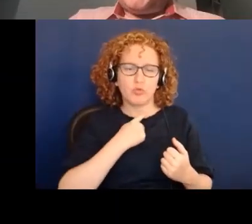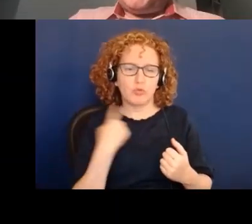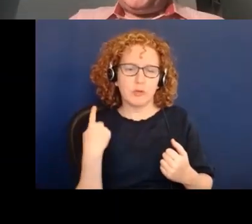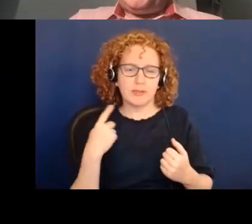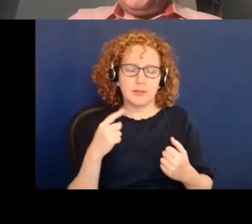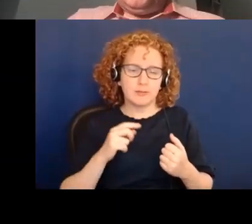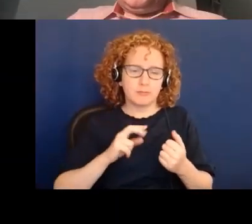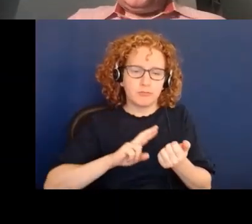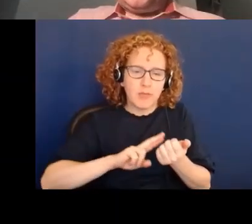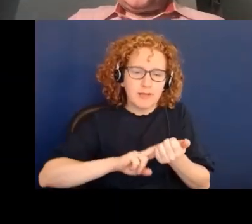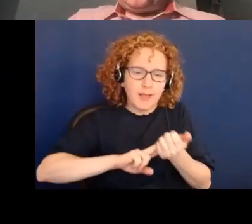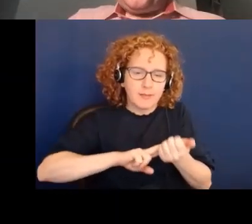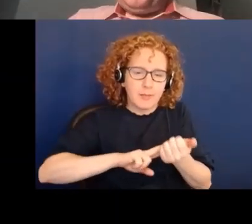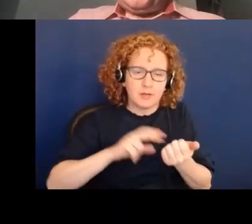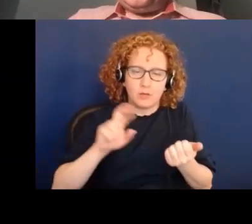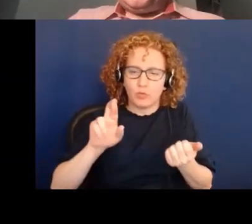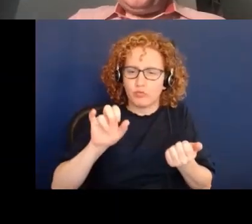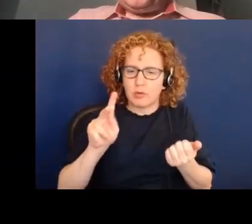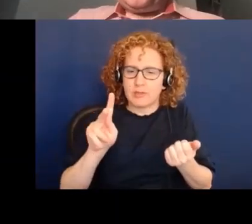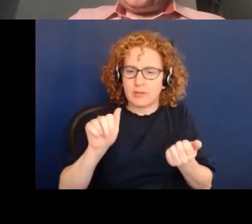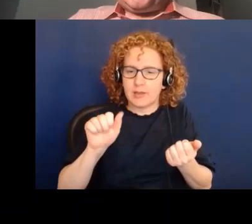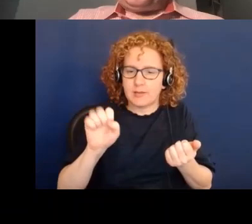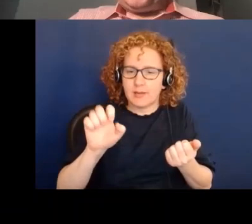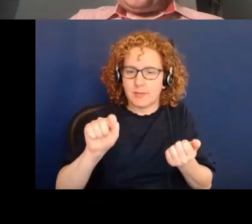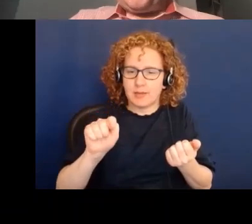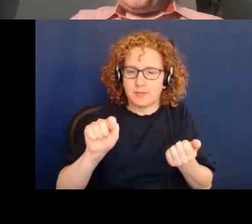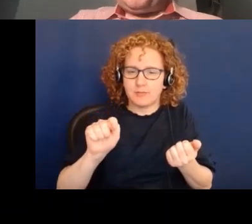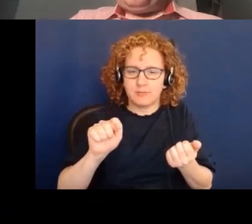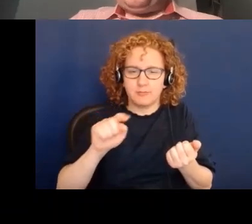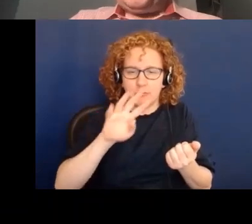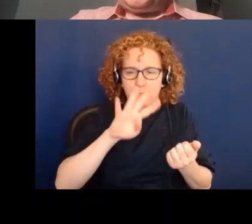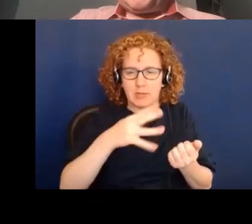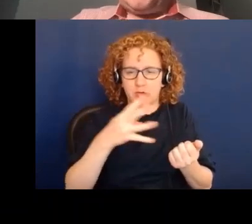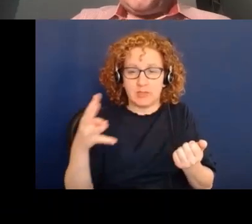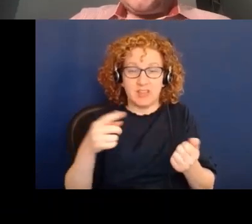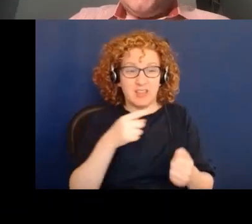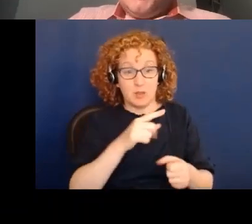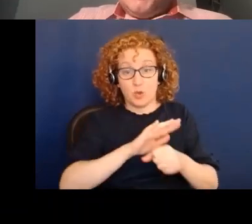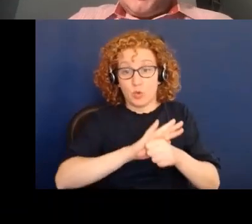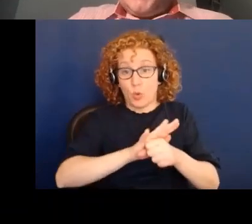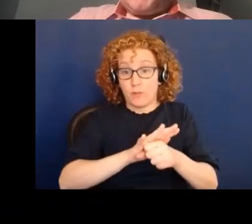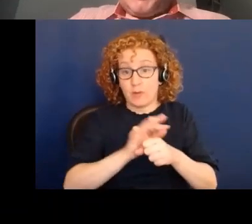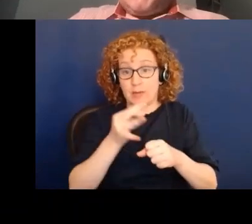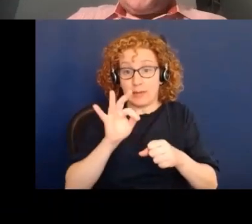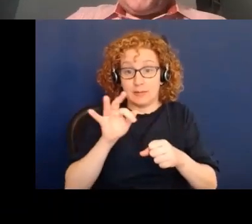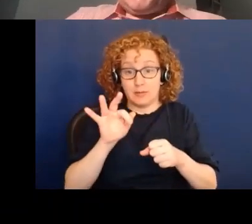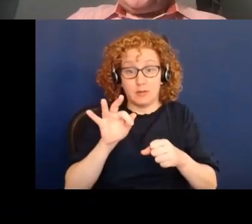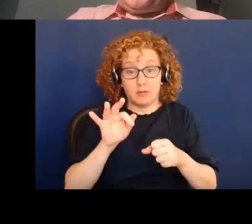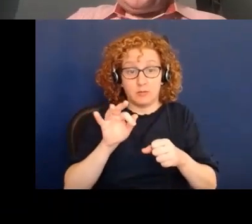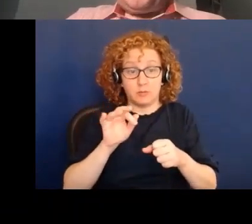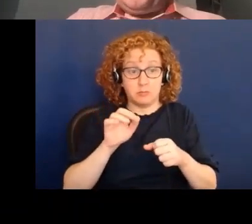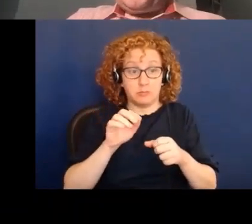see this is our COVID-19 risk snapshot right now where we're tracking case rates from various